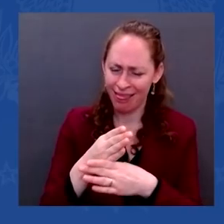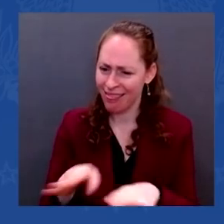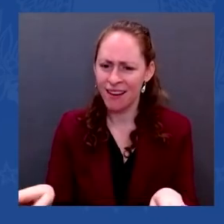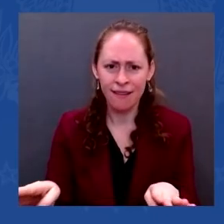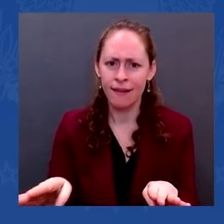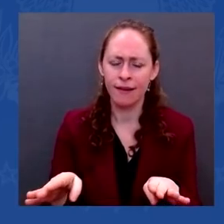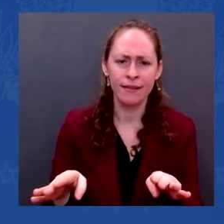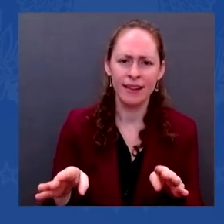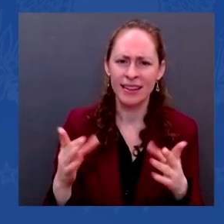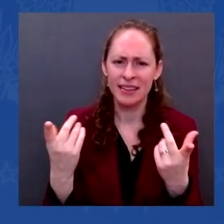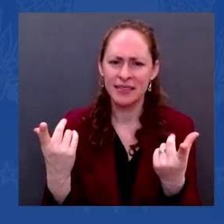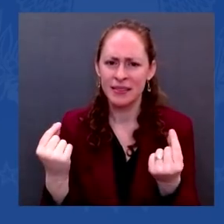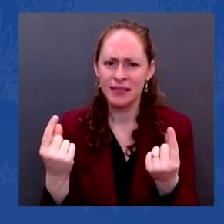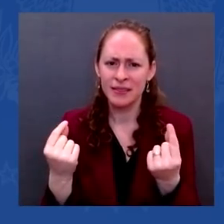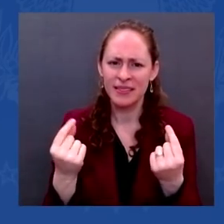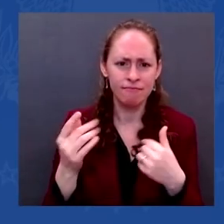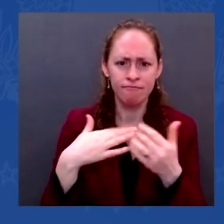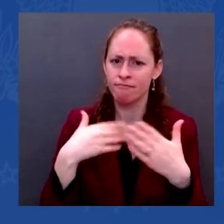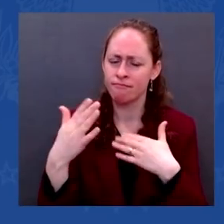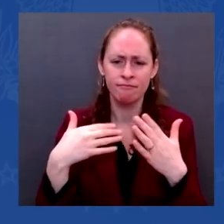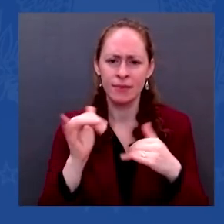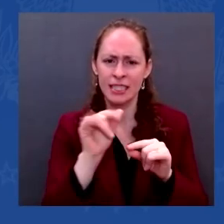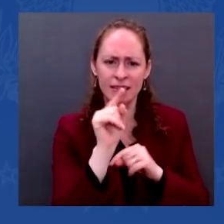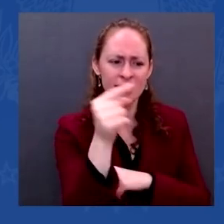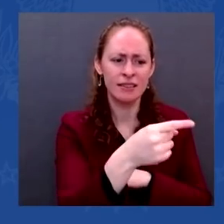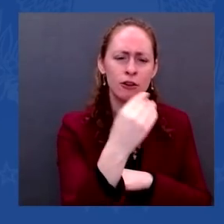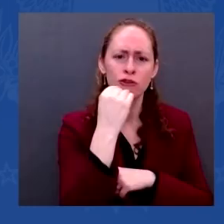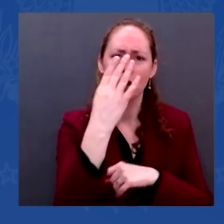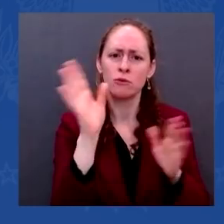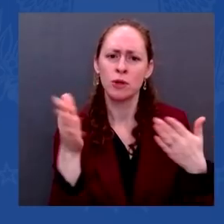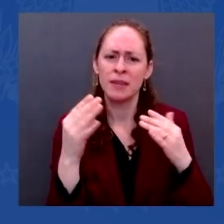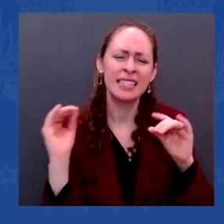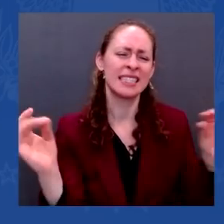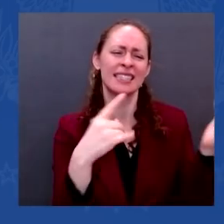And I -- I just think that, when you learn